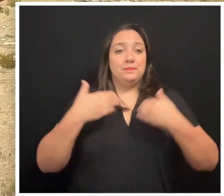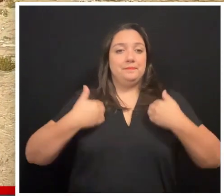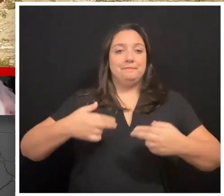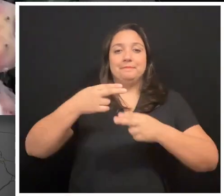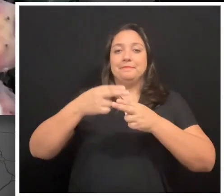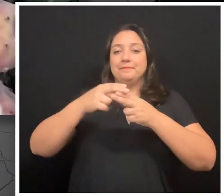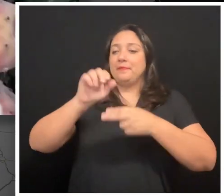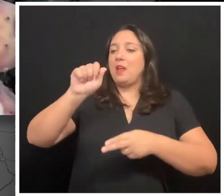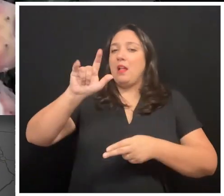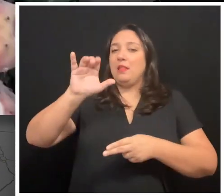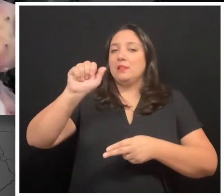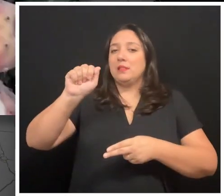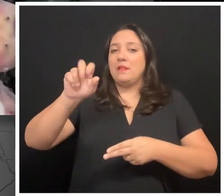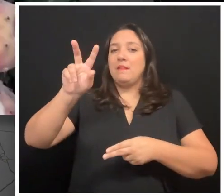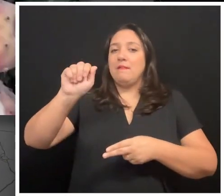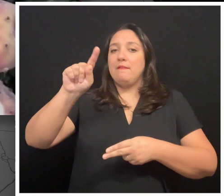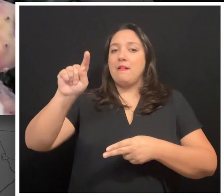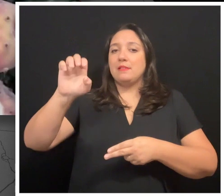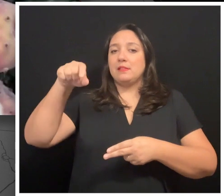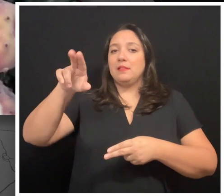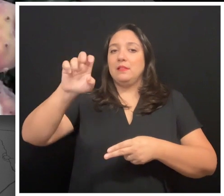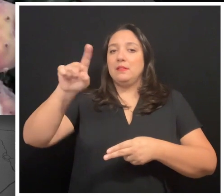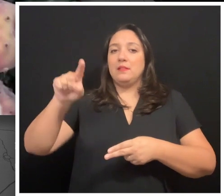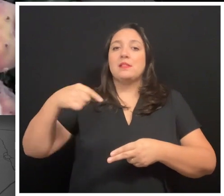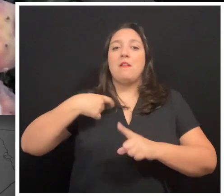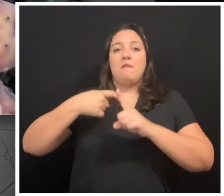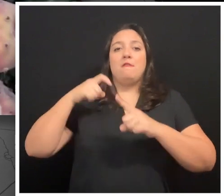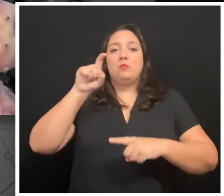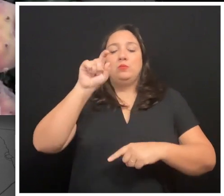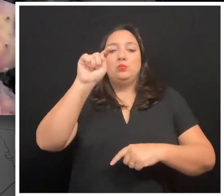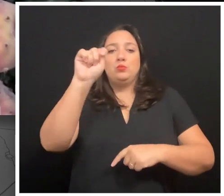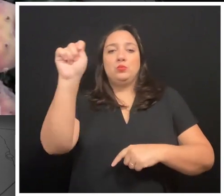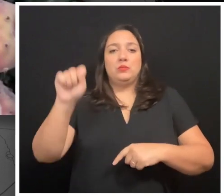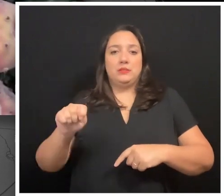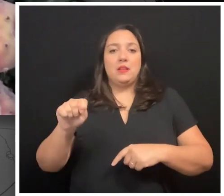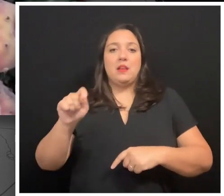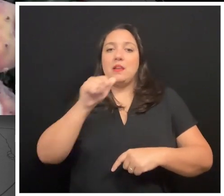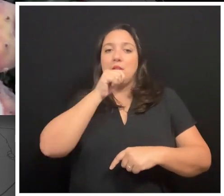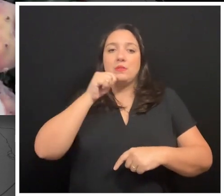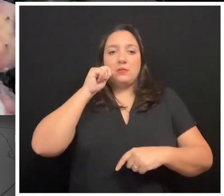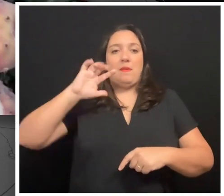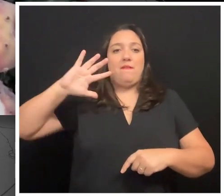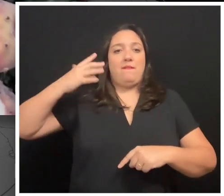My name is Alisha Vasquez. I am from Tucson, Arizona. I'm fifth generation Tucsonanse,